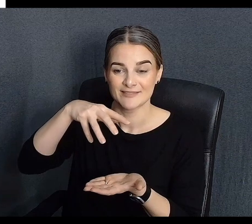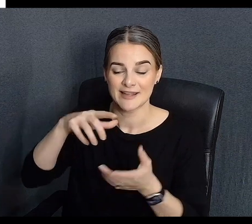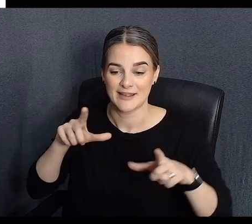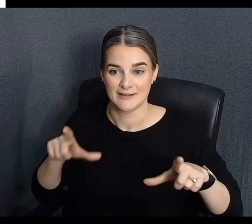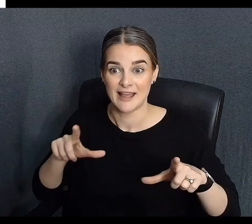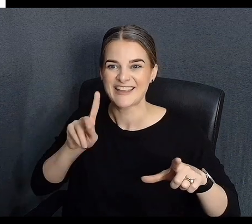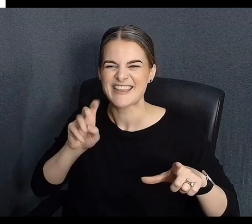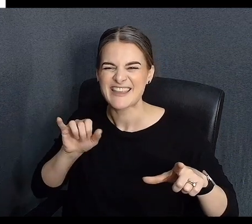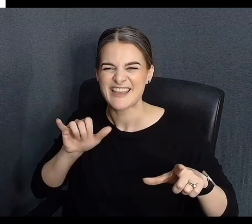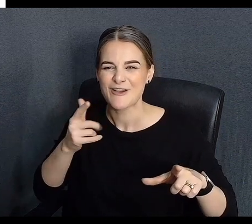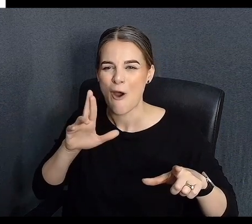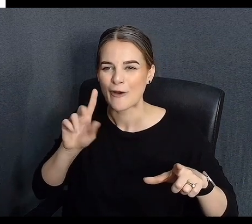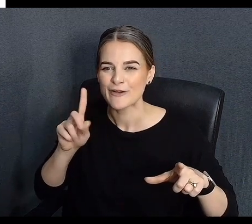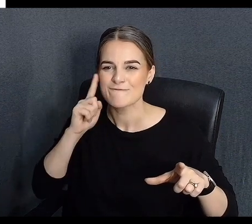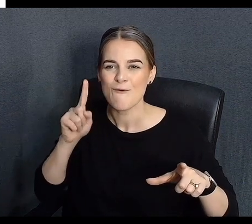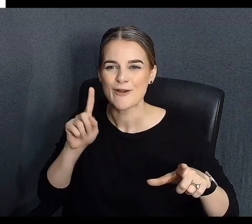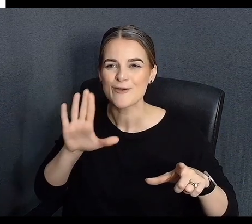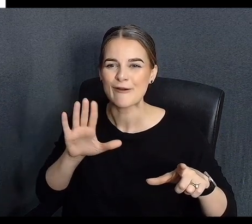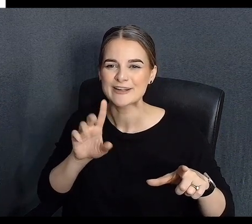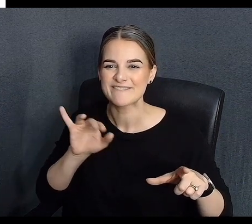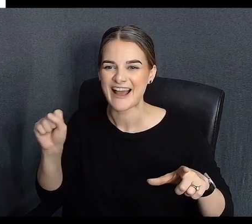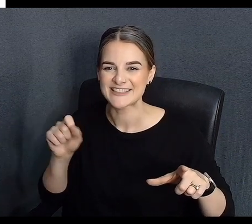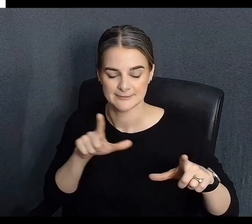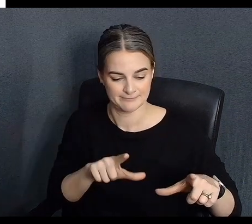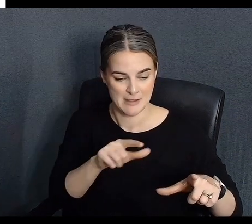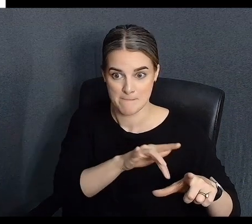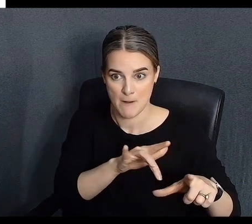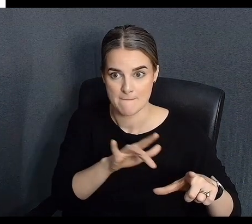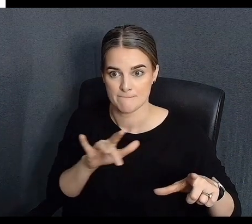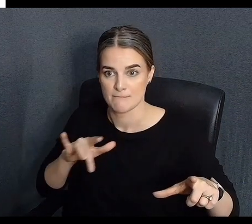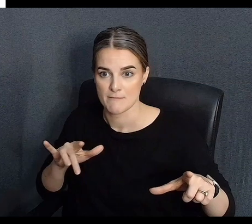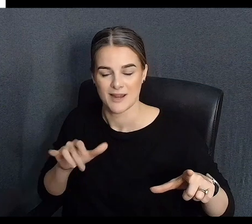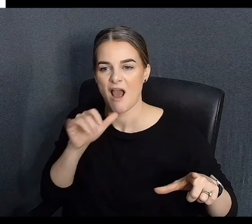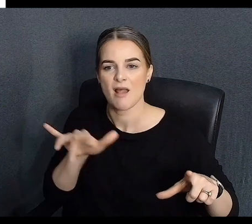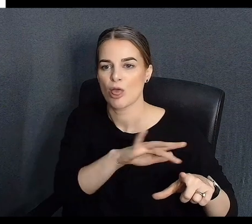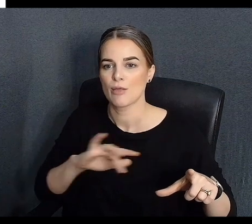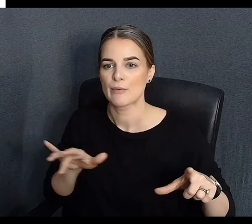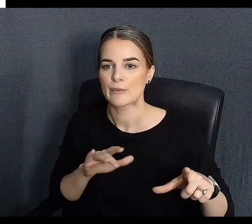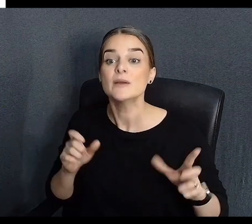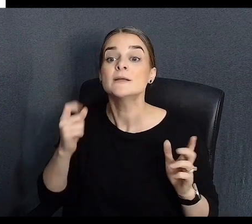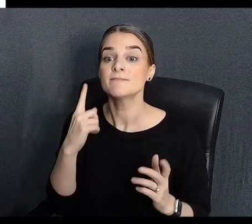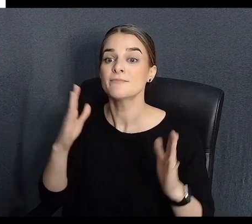And we have a slide with some examples of that coming up. Another program we have is a mini grant program.